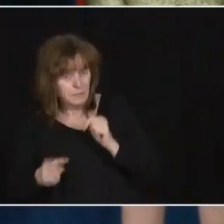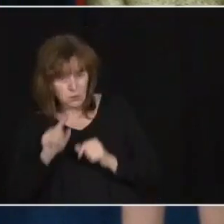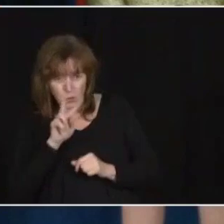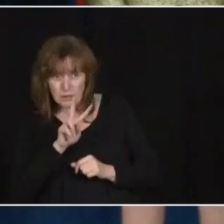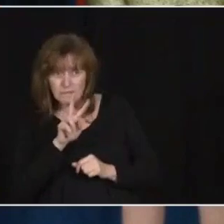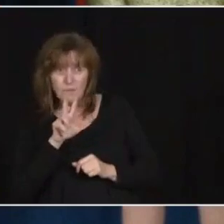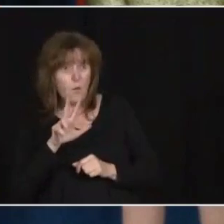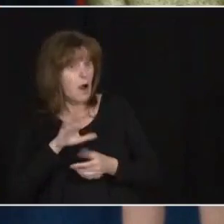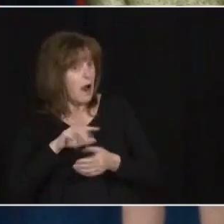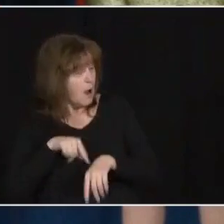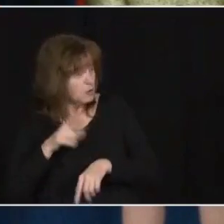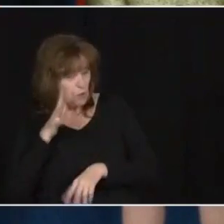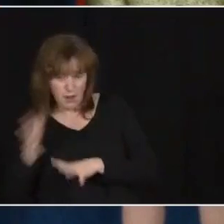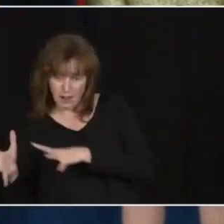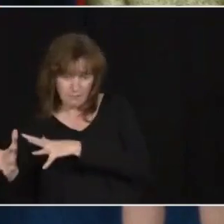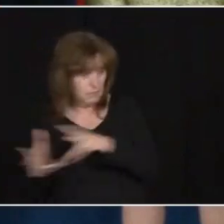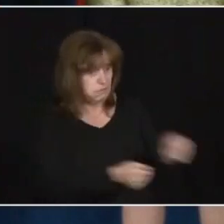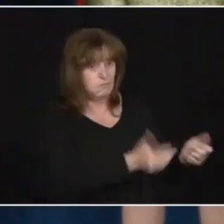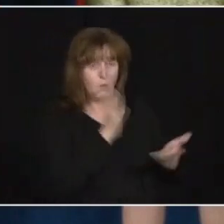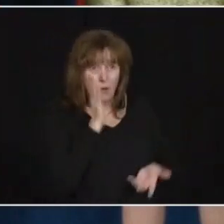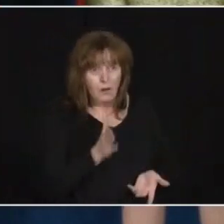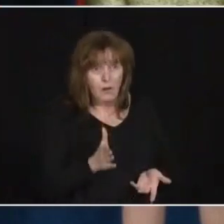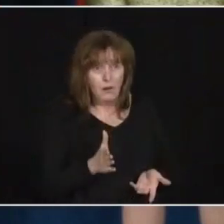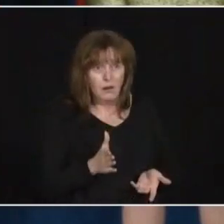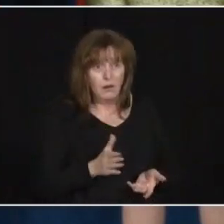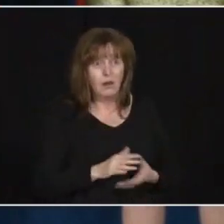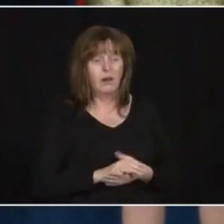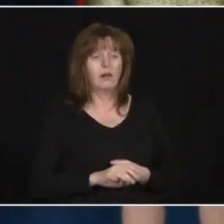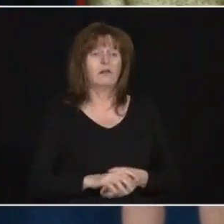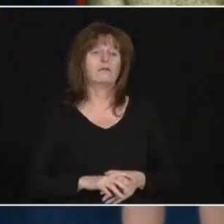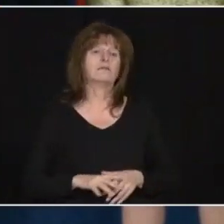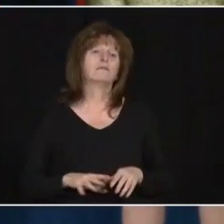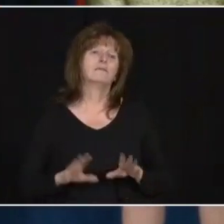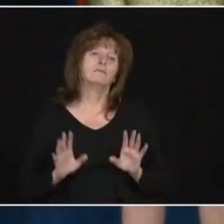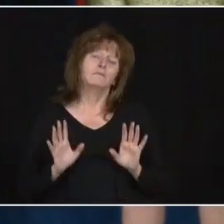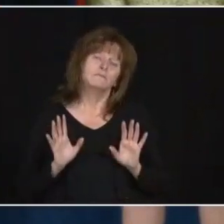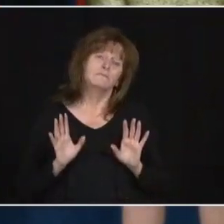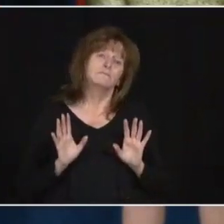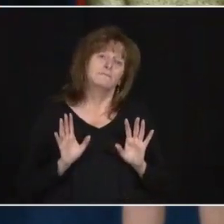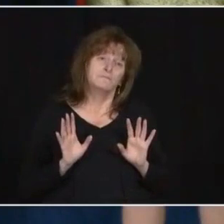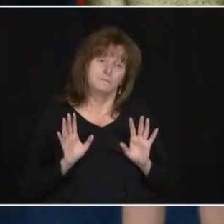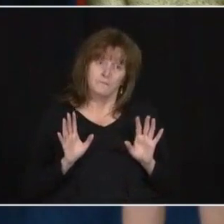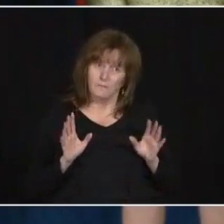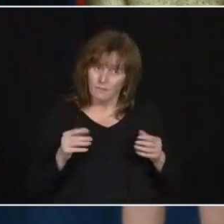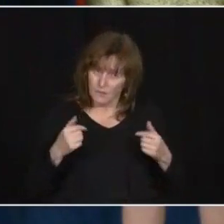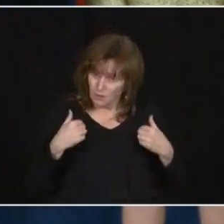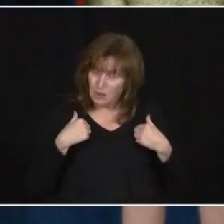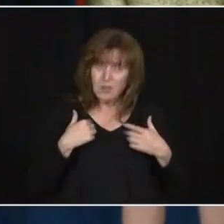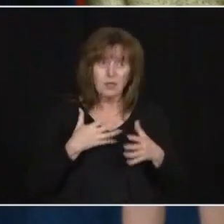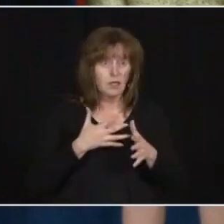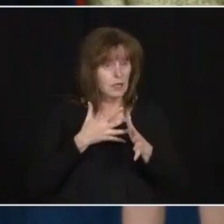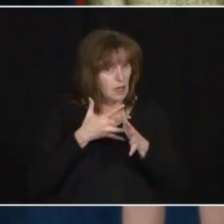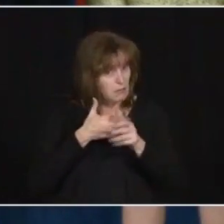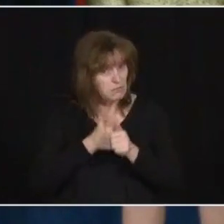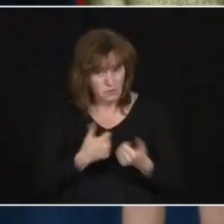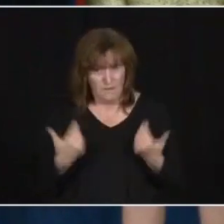they're getting PPE. We're on it right now. We have the PPE. All they have to